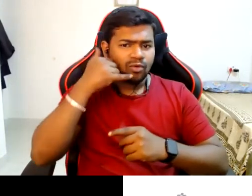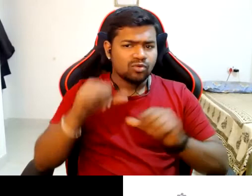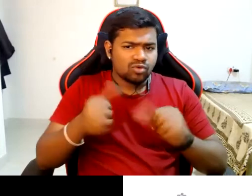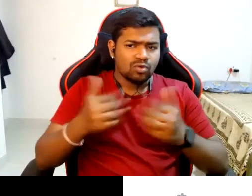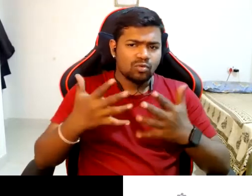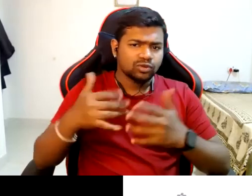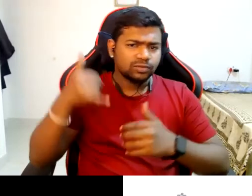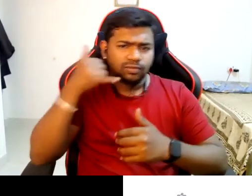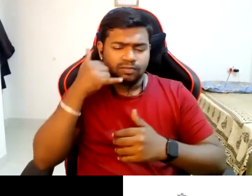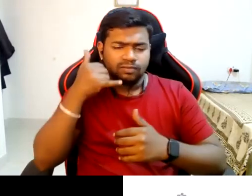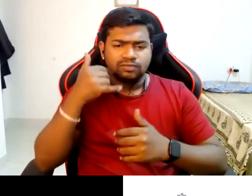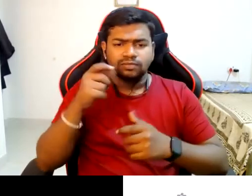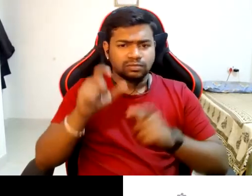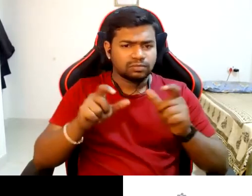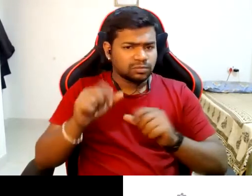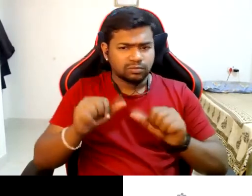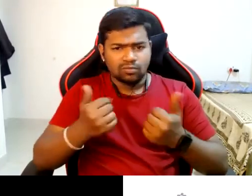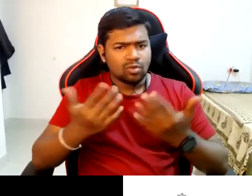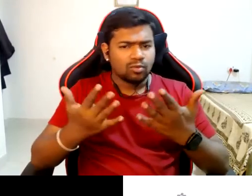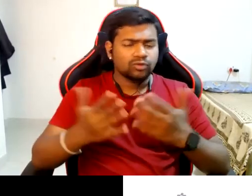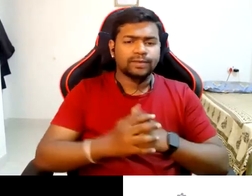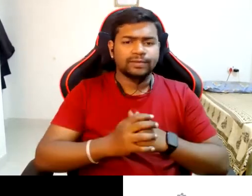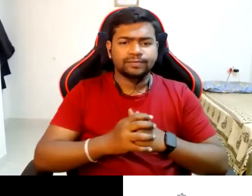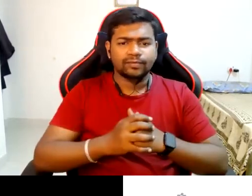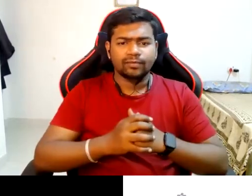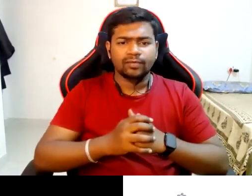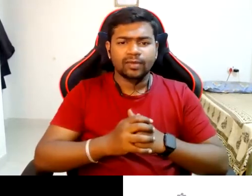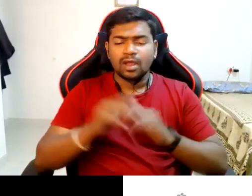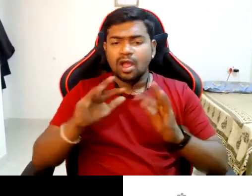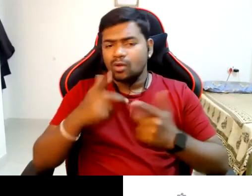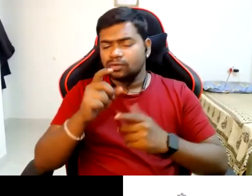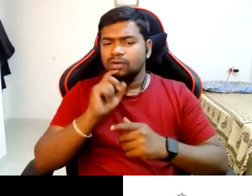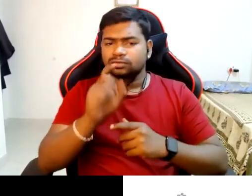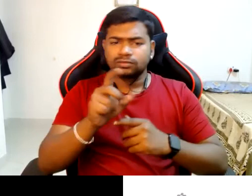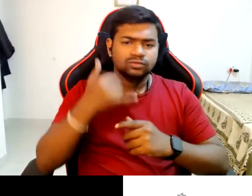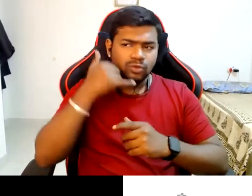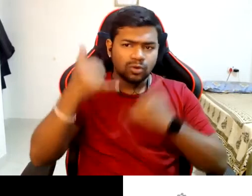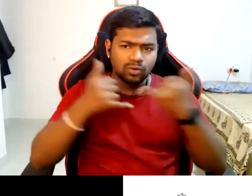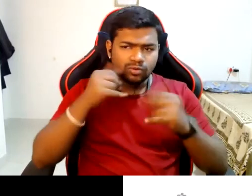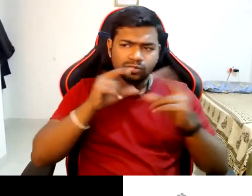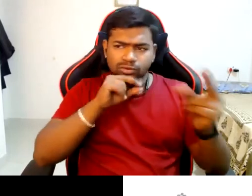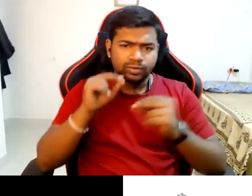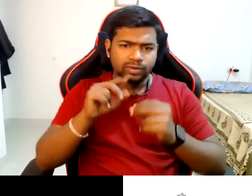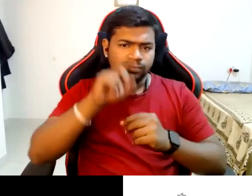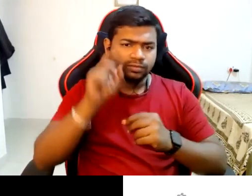of person so I cannot follow what a person speaks on the phone I could never talk on phone and they were like how.